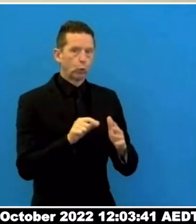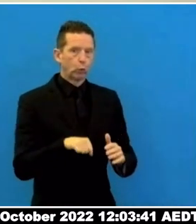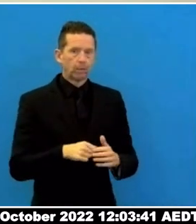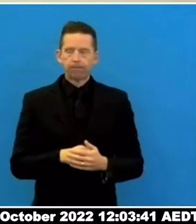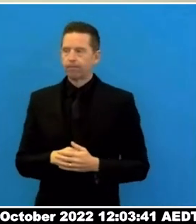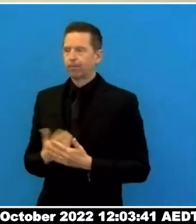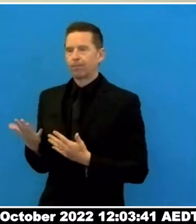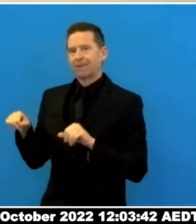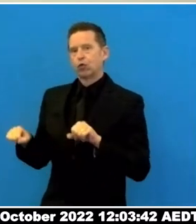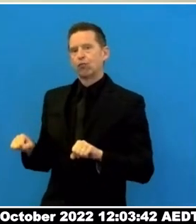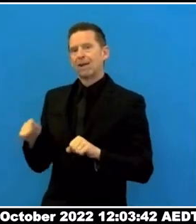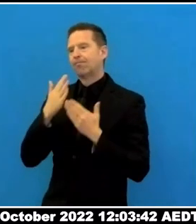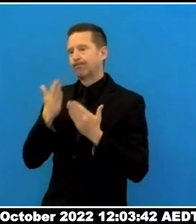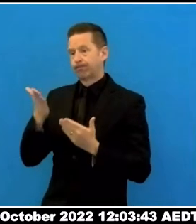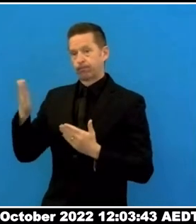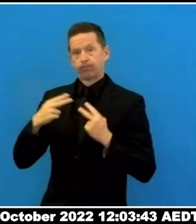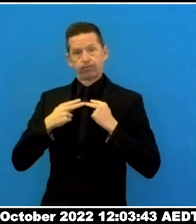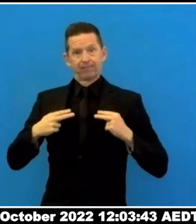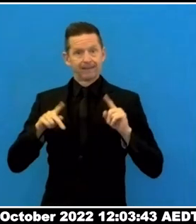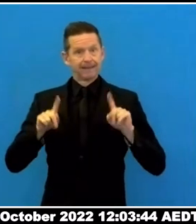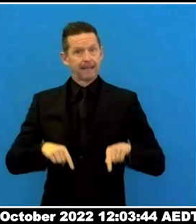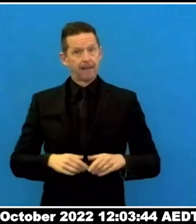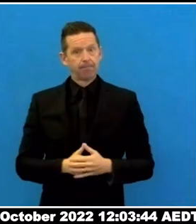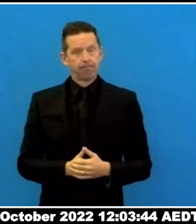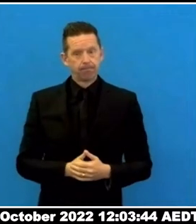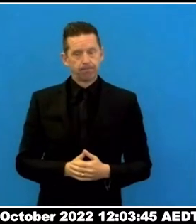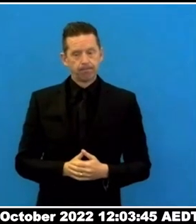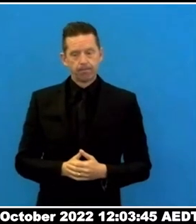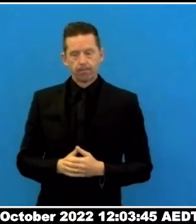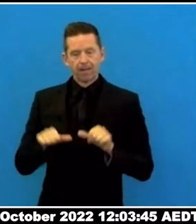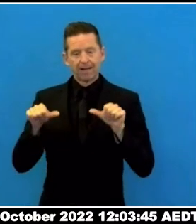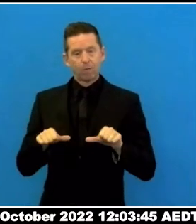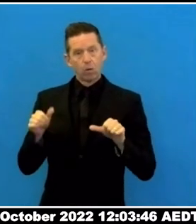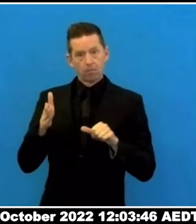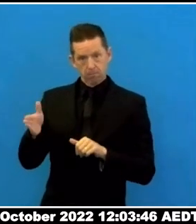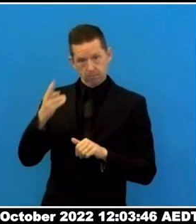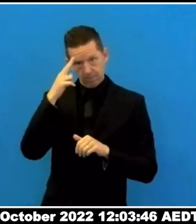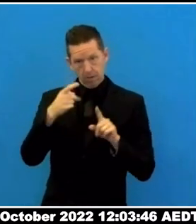I will now ask Ms Eastman to ask you some questions. Just to confirm, you are Kylie Scoullar? Yes.